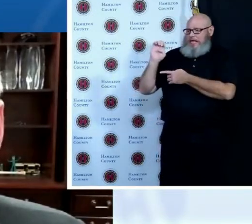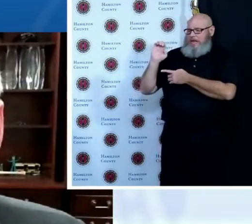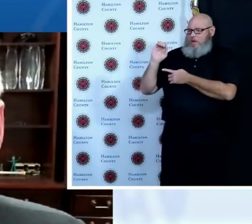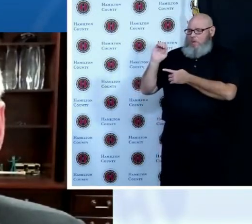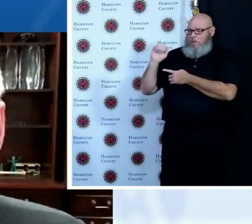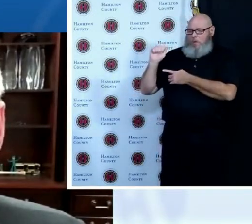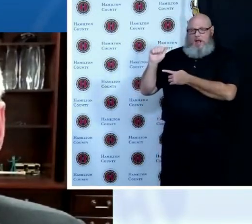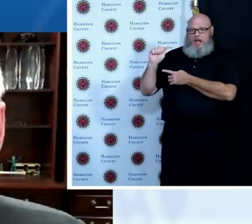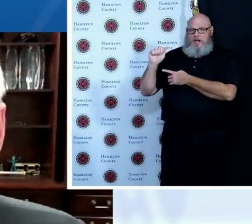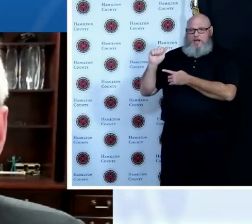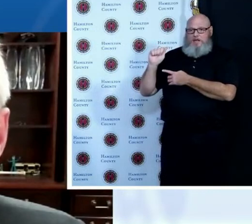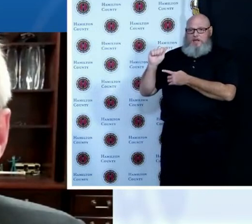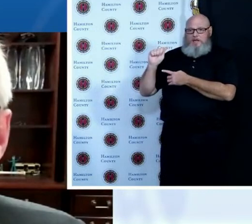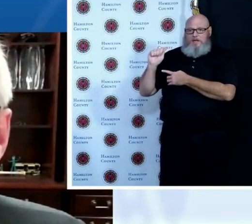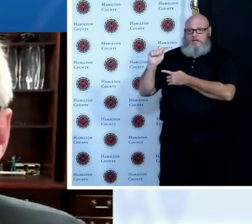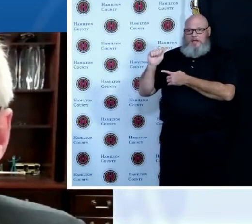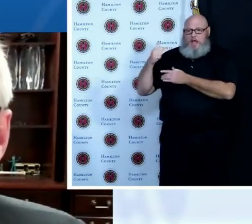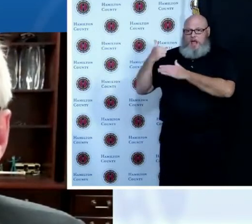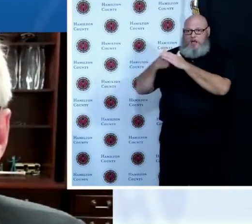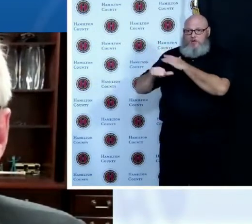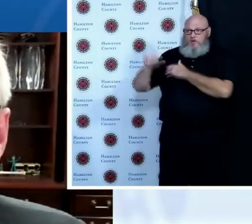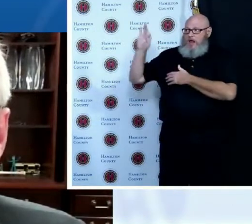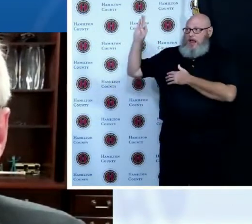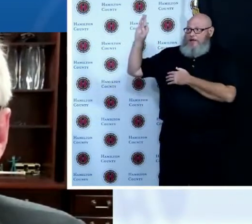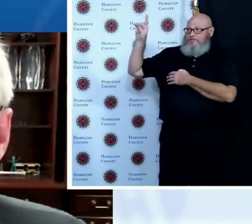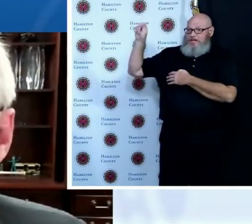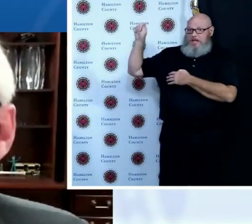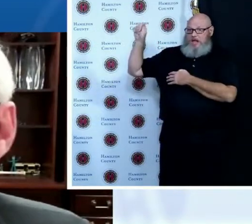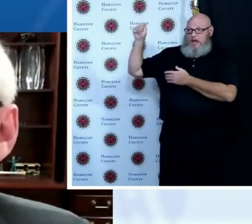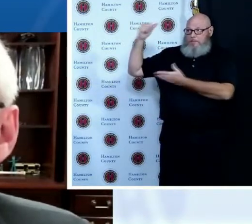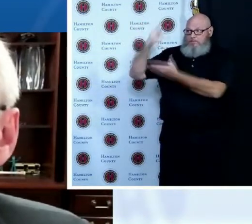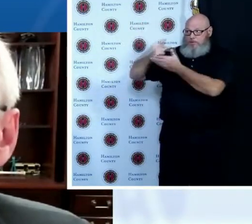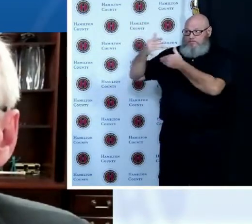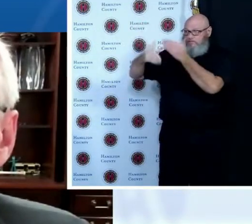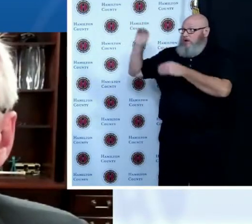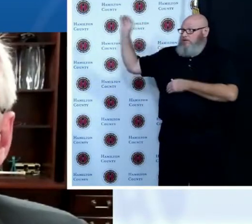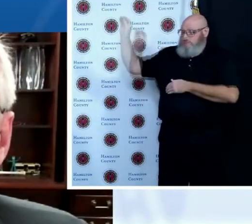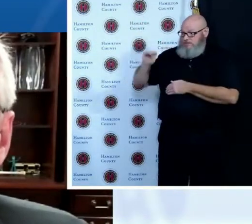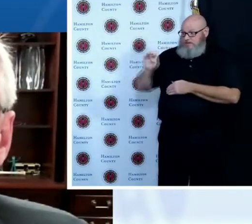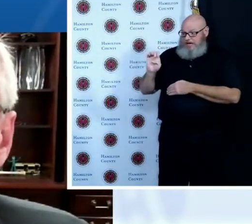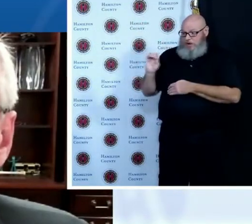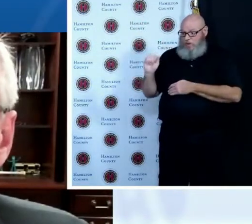to be bureaucratic but it just does tell you that at this point it is new enough that I think it's